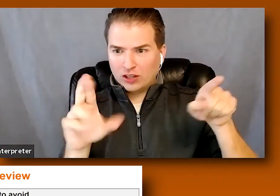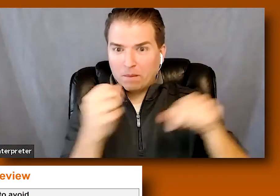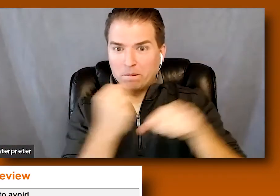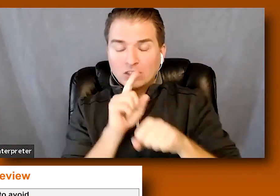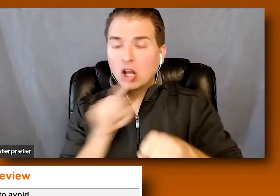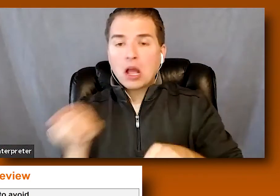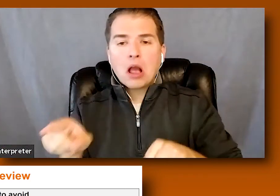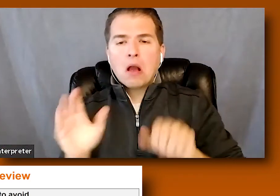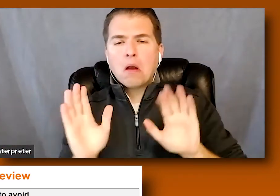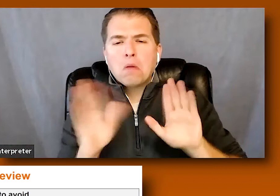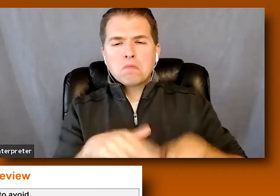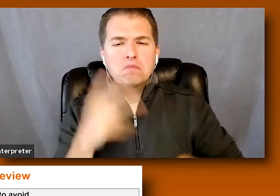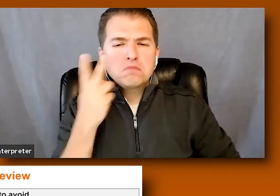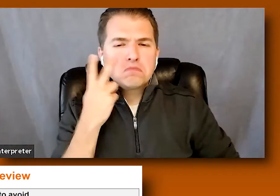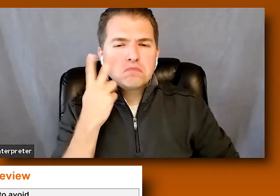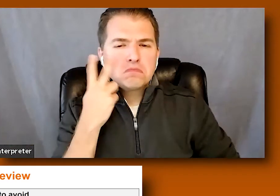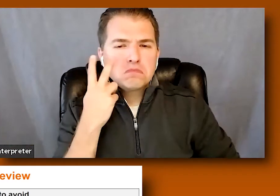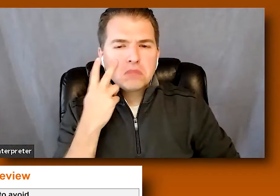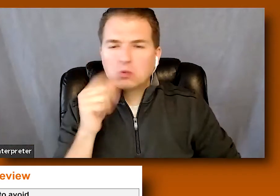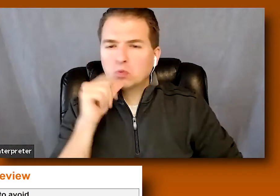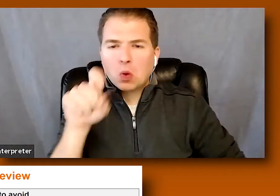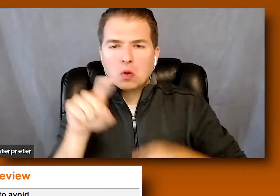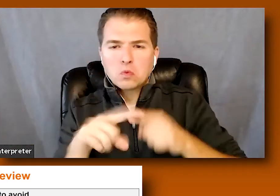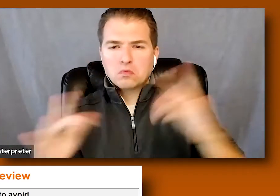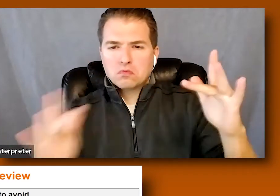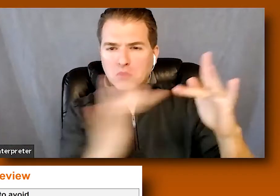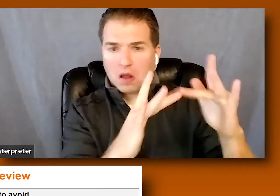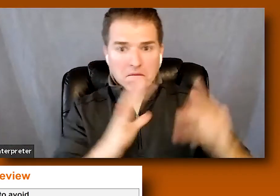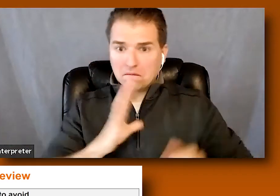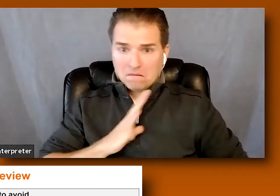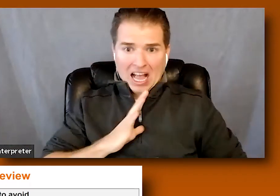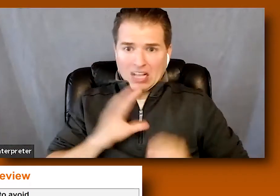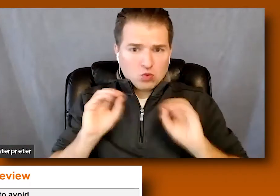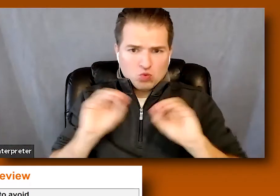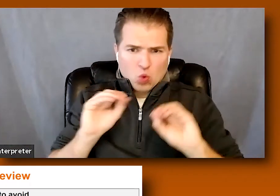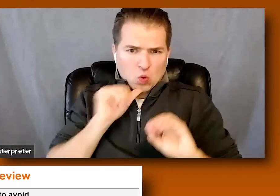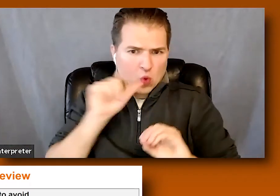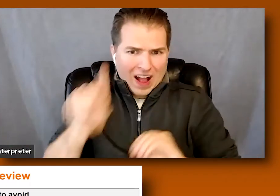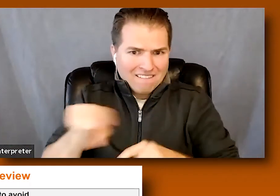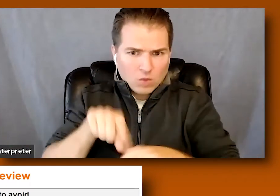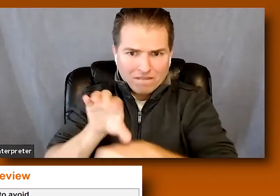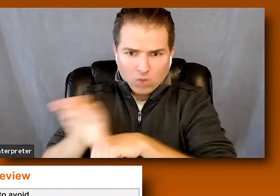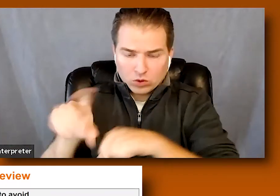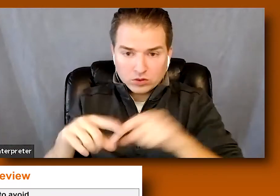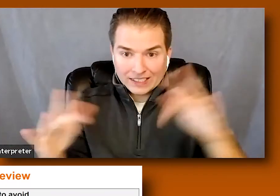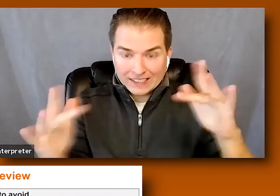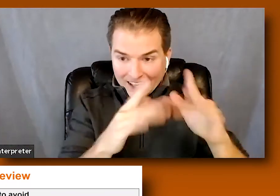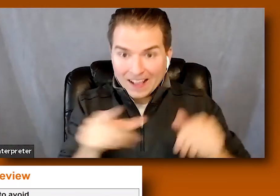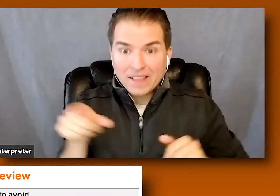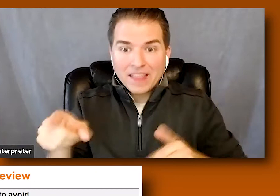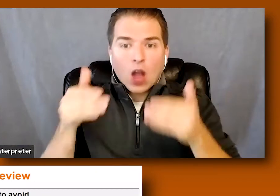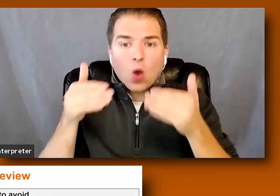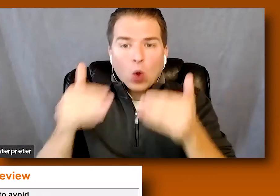They decided not to reach out to the program officer, which is fine-- I didn't want to force it-- but that application was returned without review